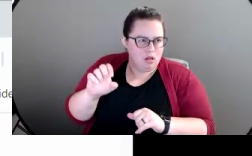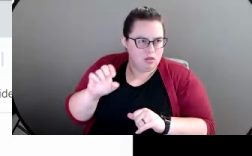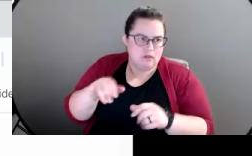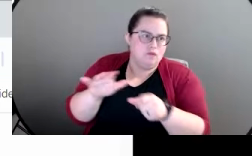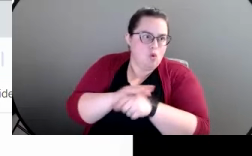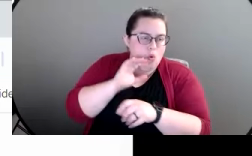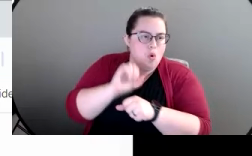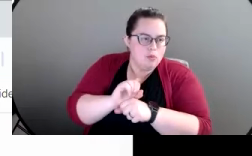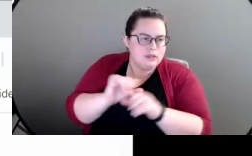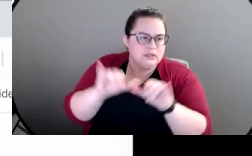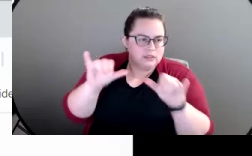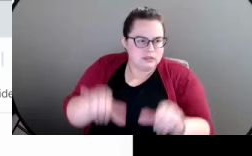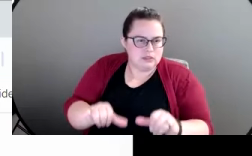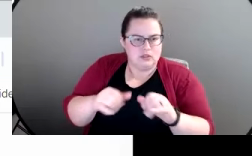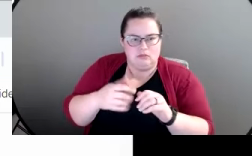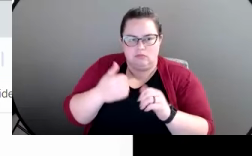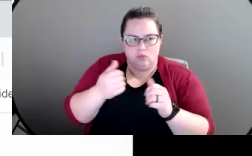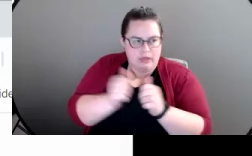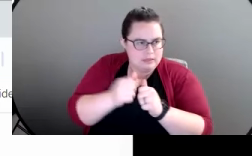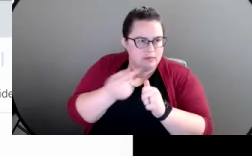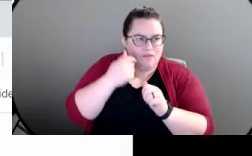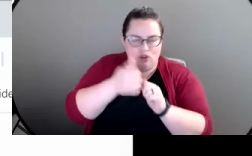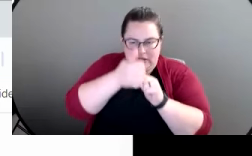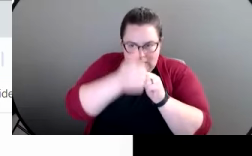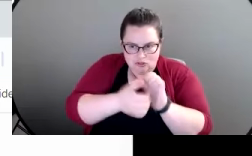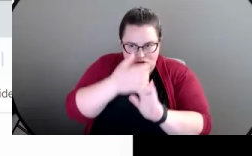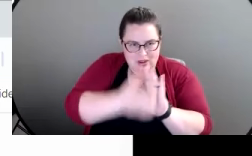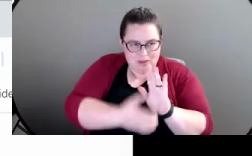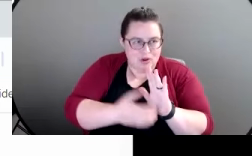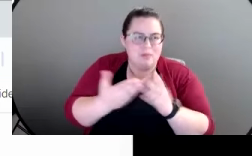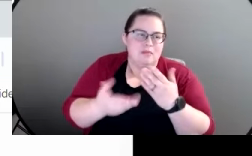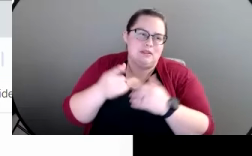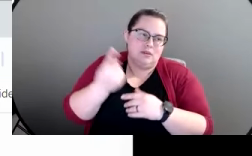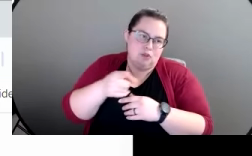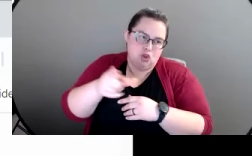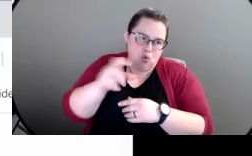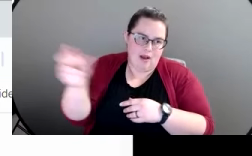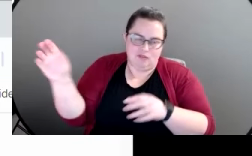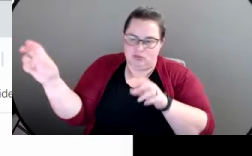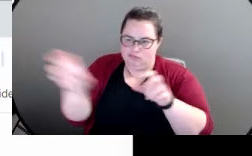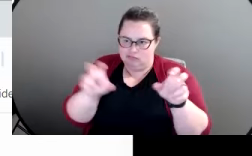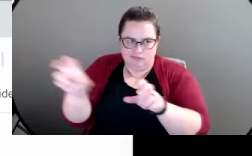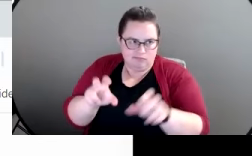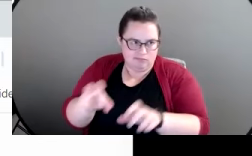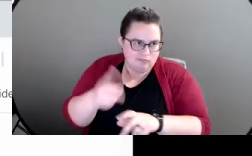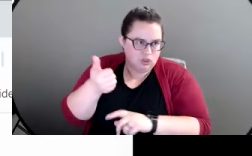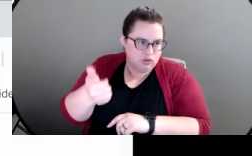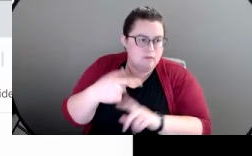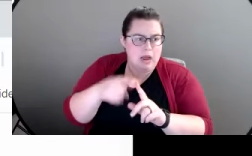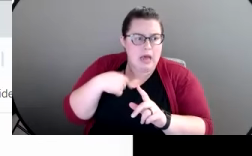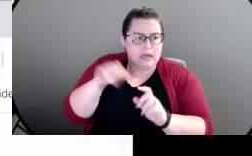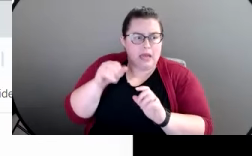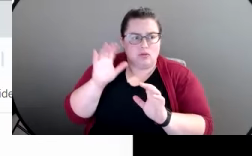That has something for every chapter. This might be something you would have to put together yourself, but I can look similar to Sally.